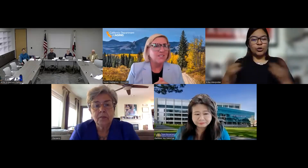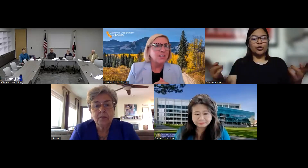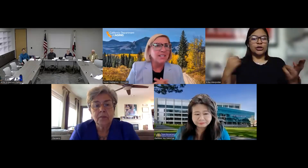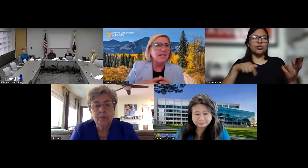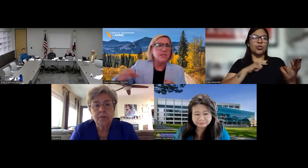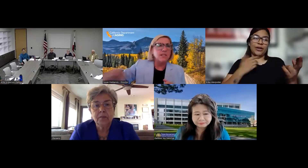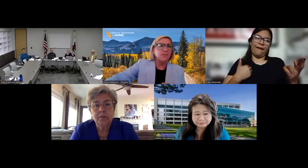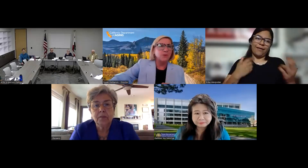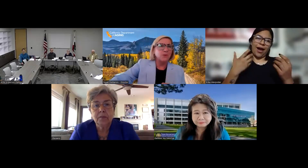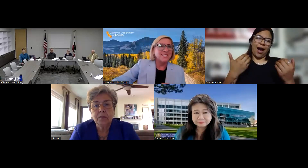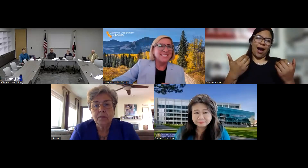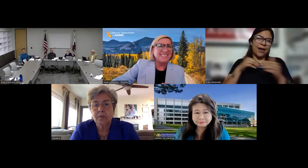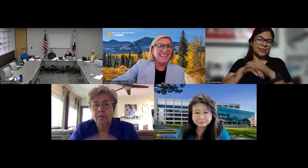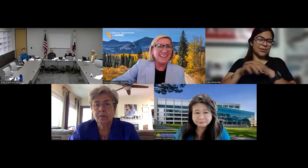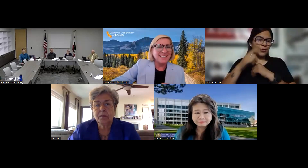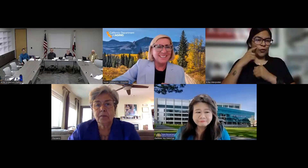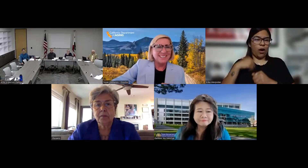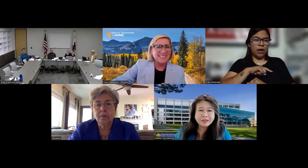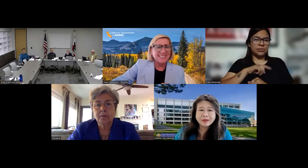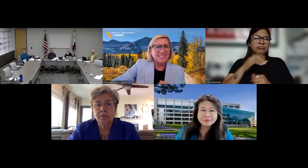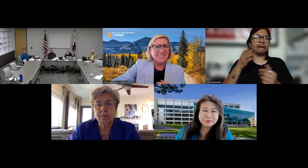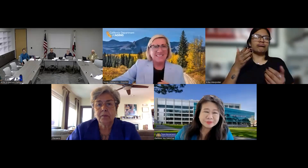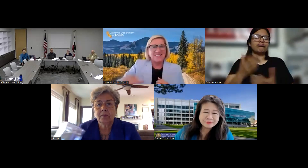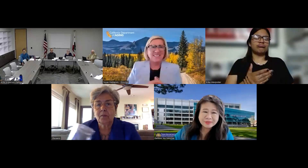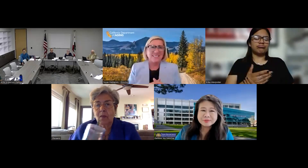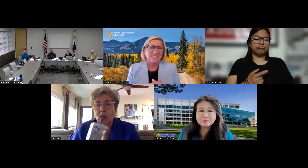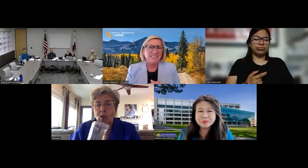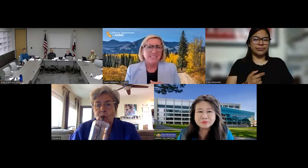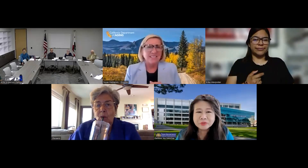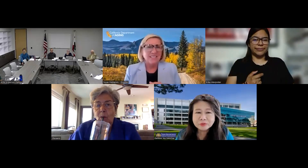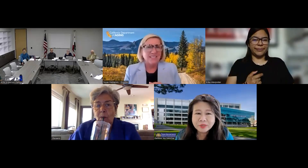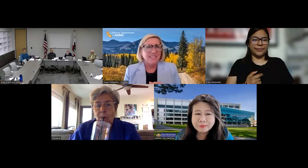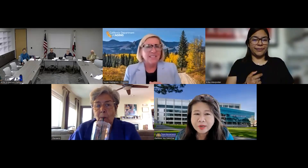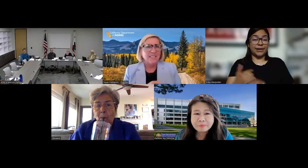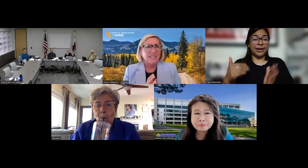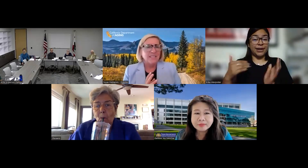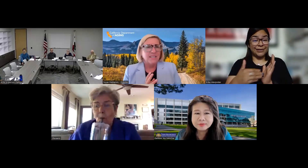Darlene it looks like you have a question hi hi Susan thanks so much for your um comprehensive